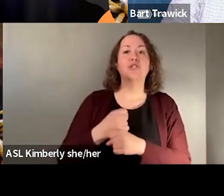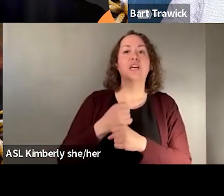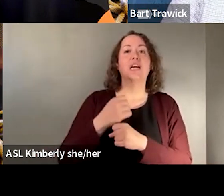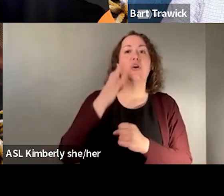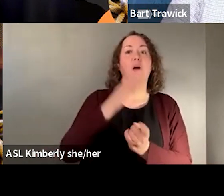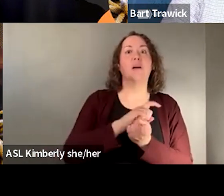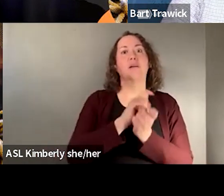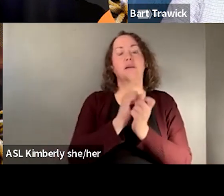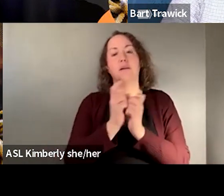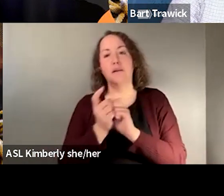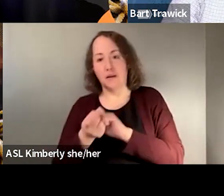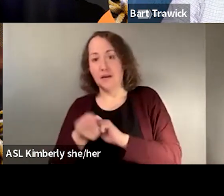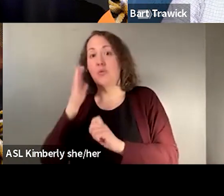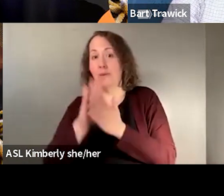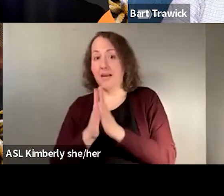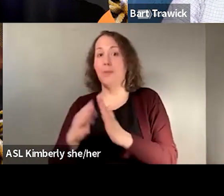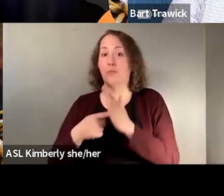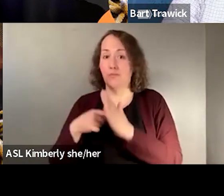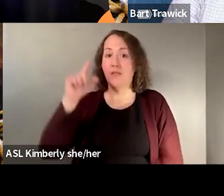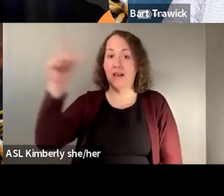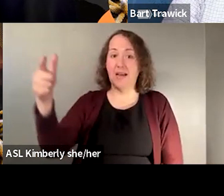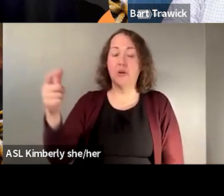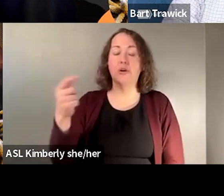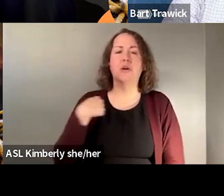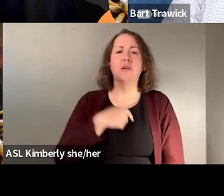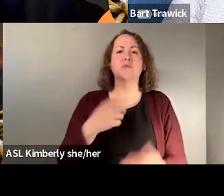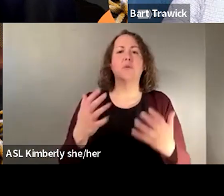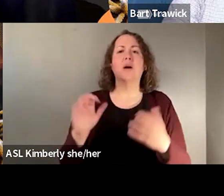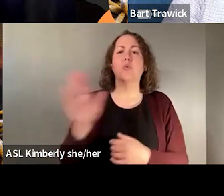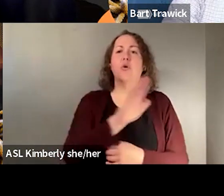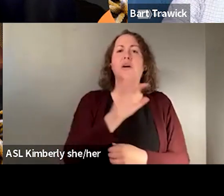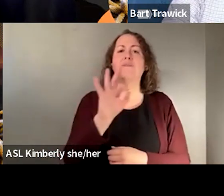So we really want your faculty to be out there using it now